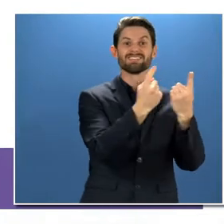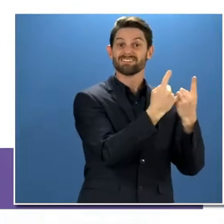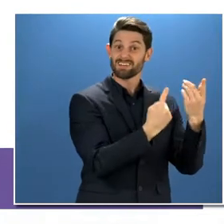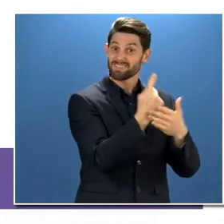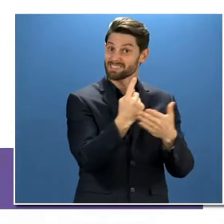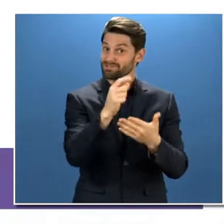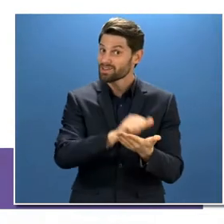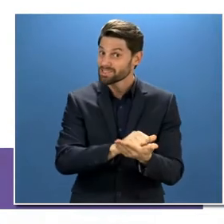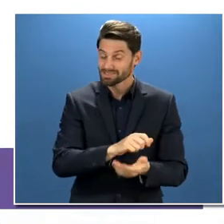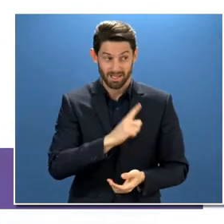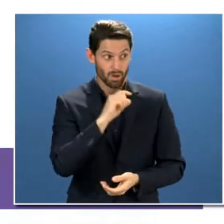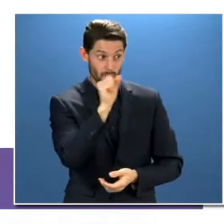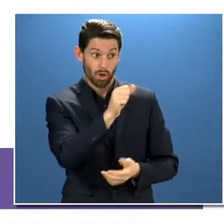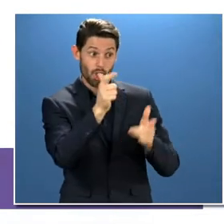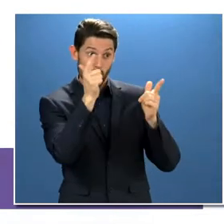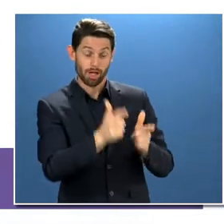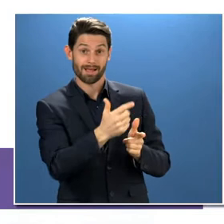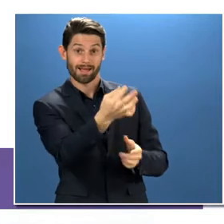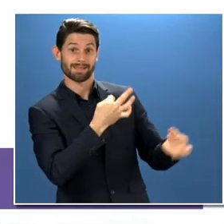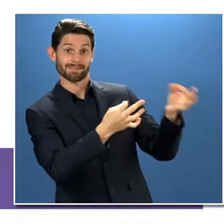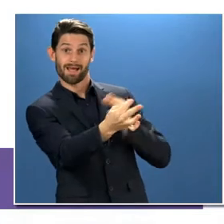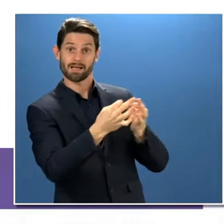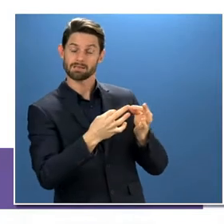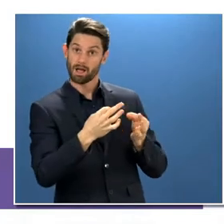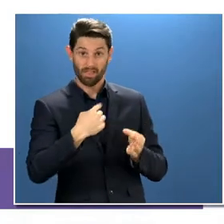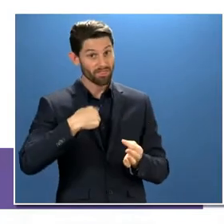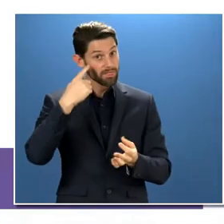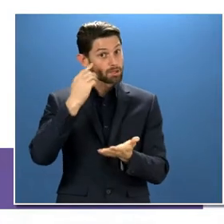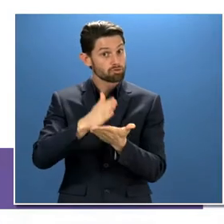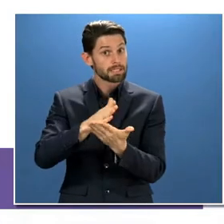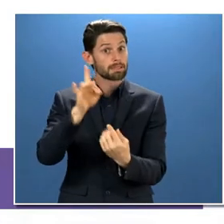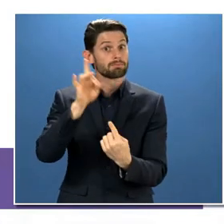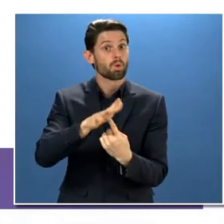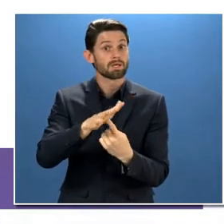There is high demand and I think it is incredibly important that the Disability Discrimination Commissioner makes